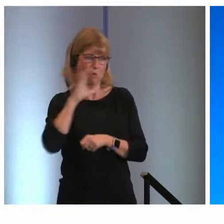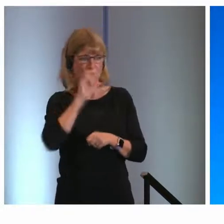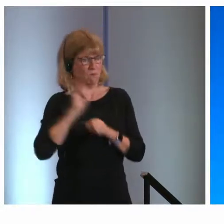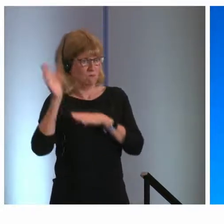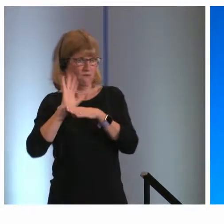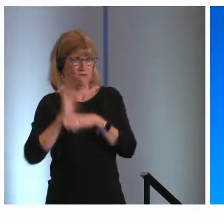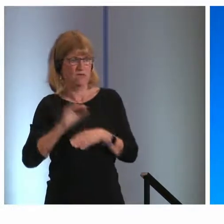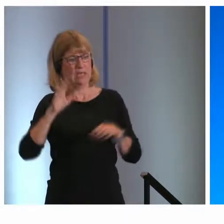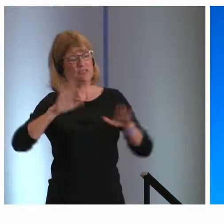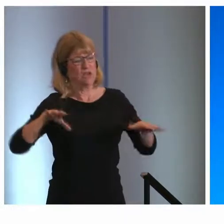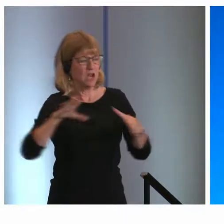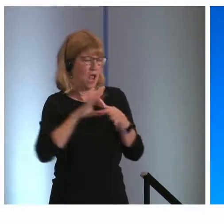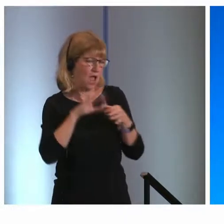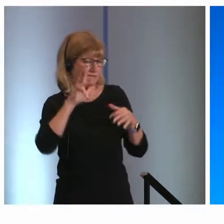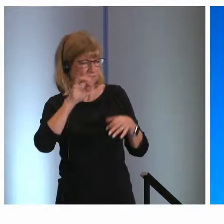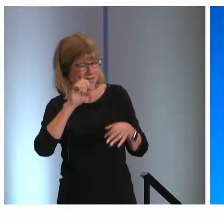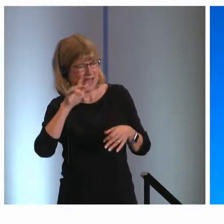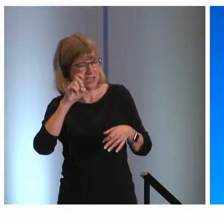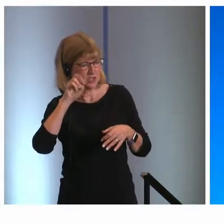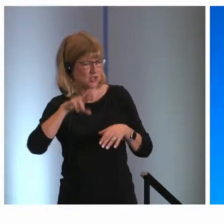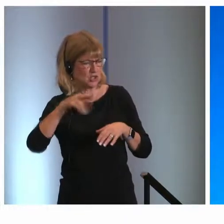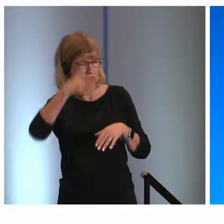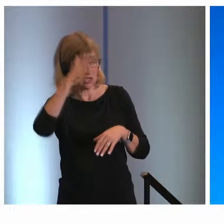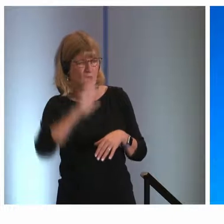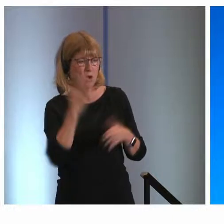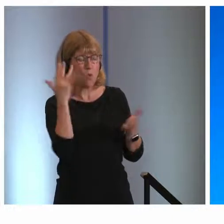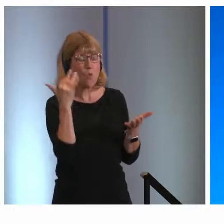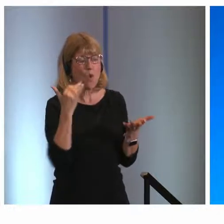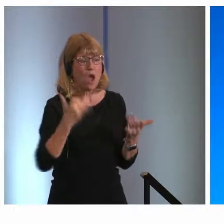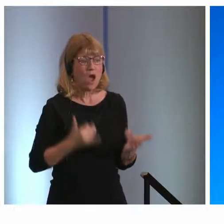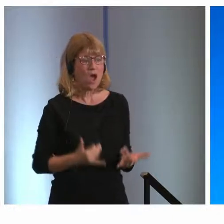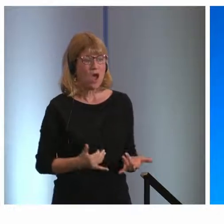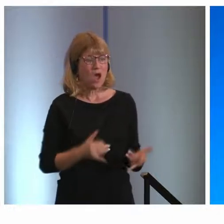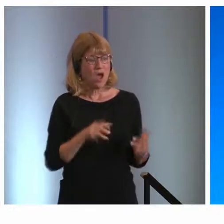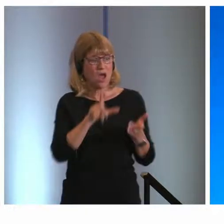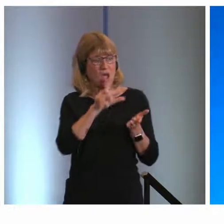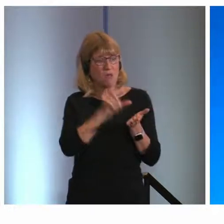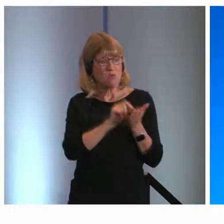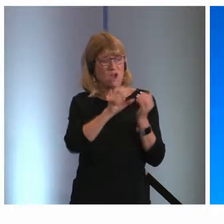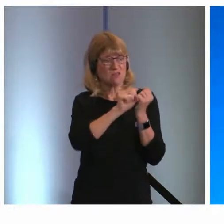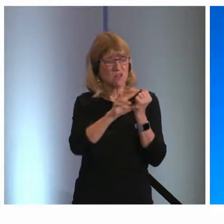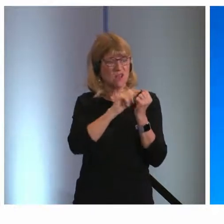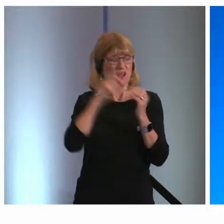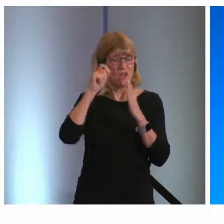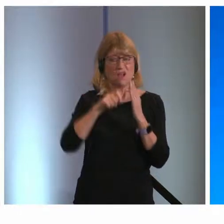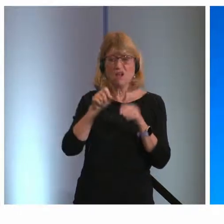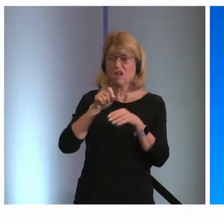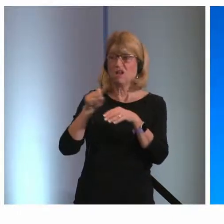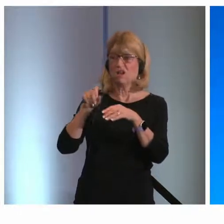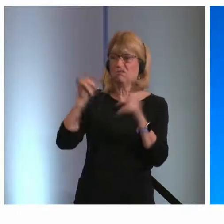shift in the paradigm from the academy award won in the 80s